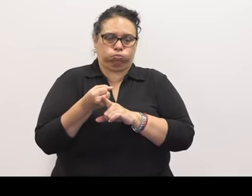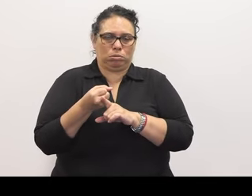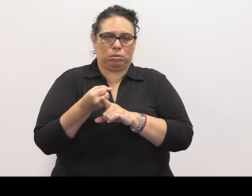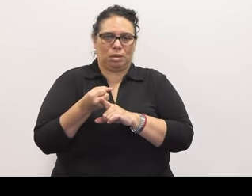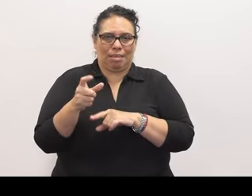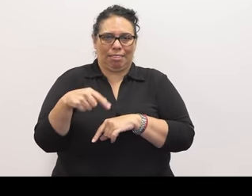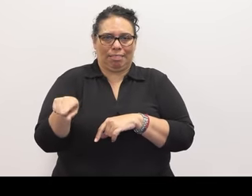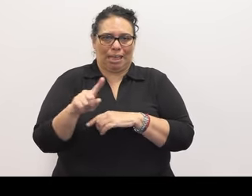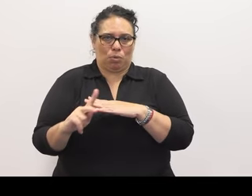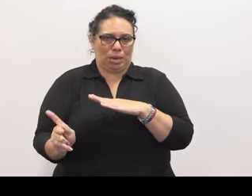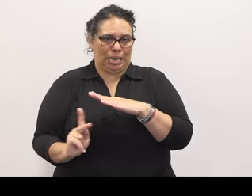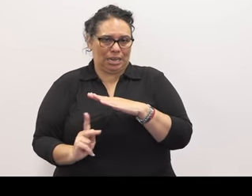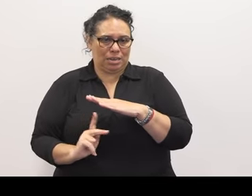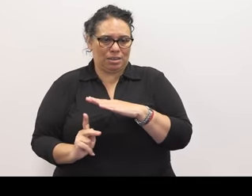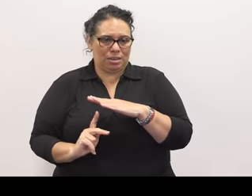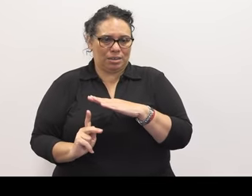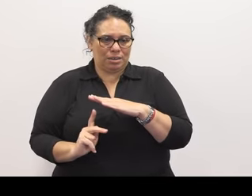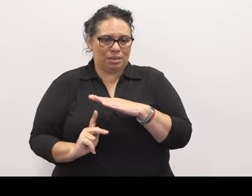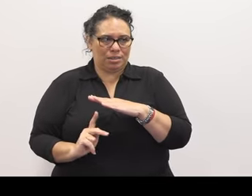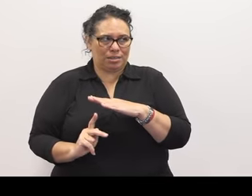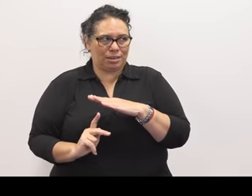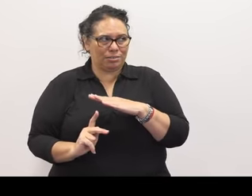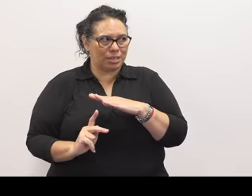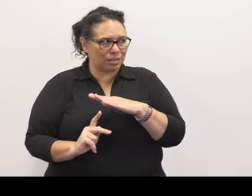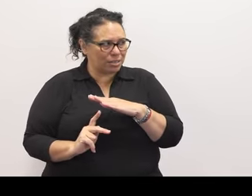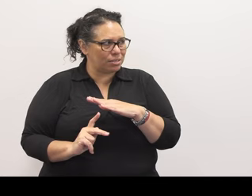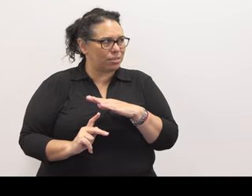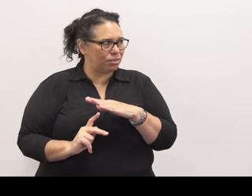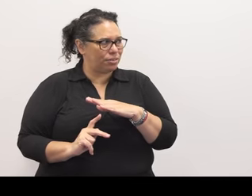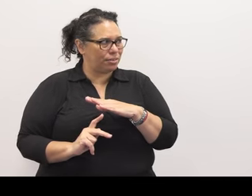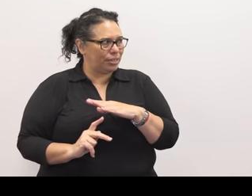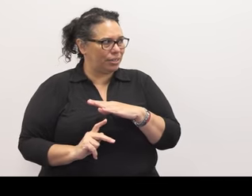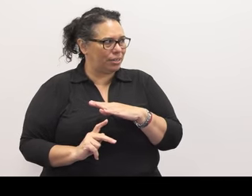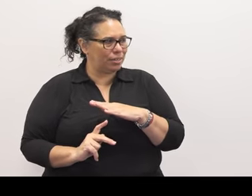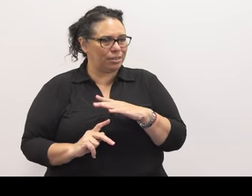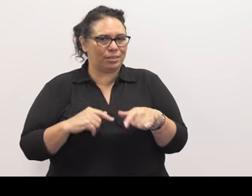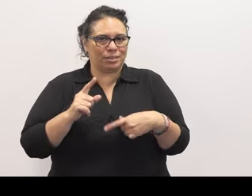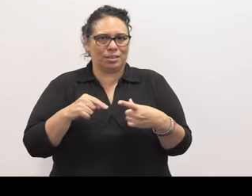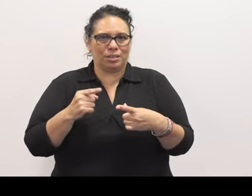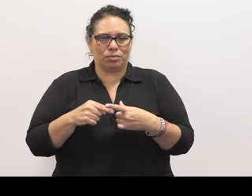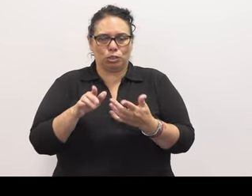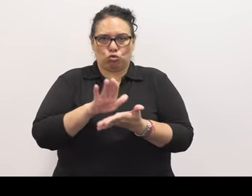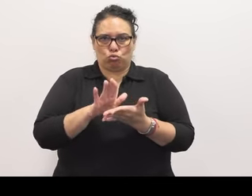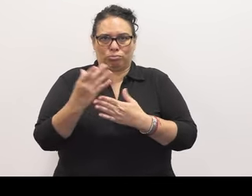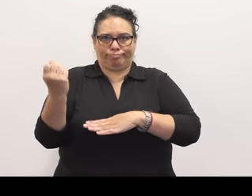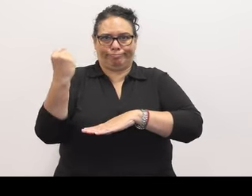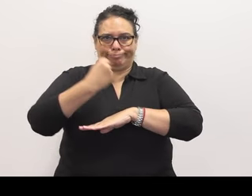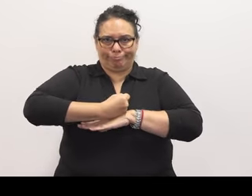And so when we closed our schools, our kindergartners were sent home.